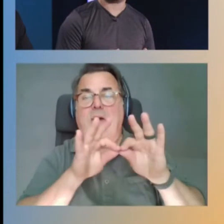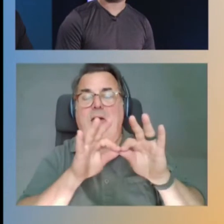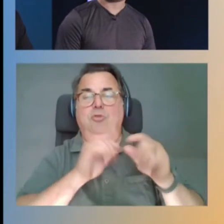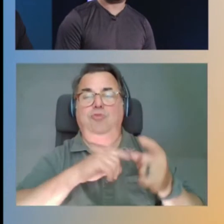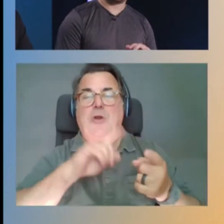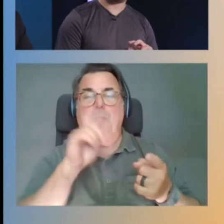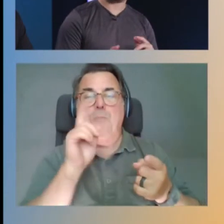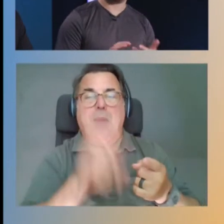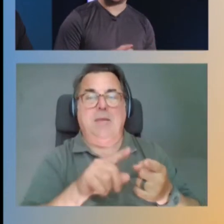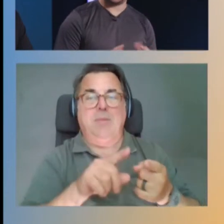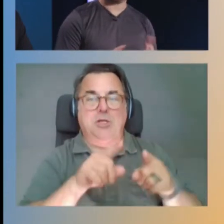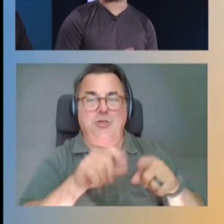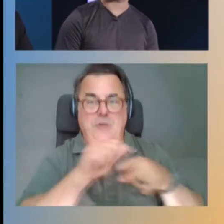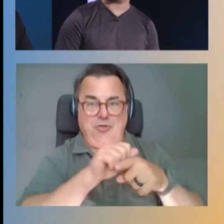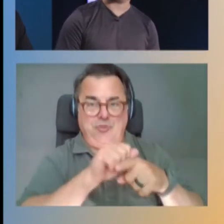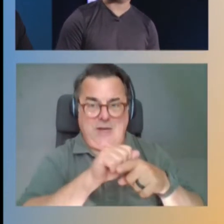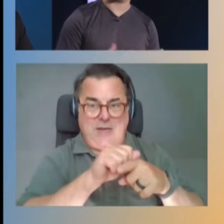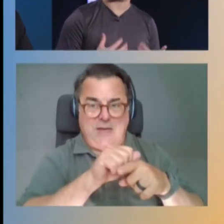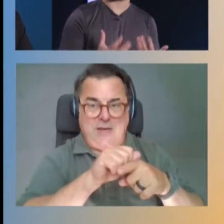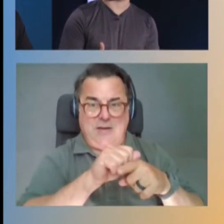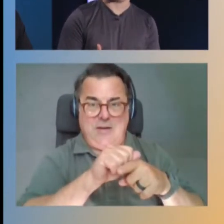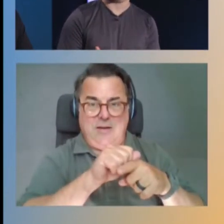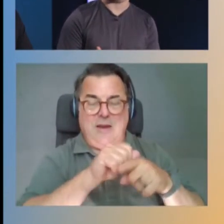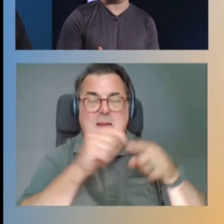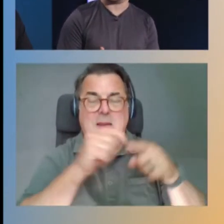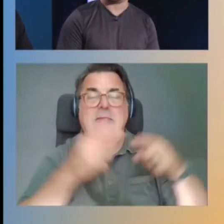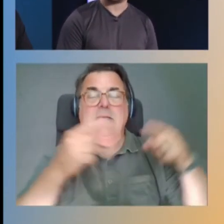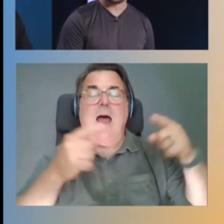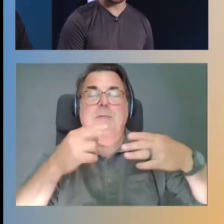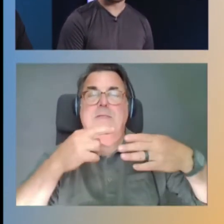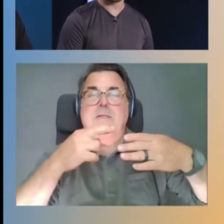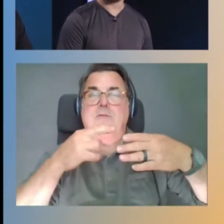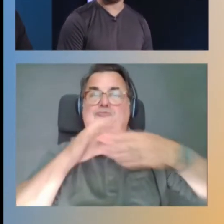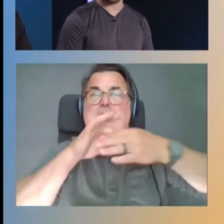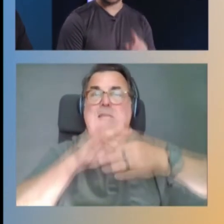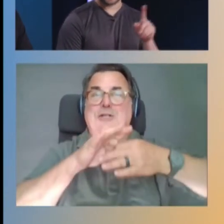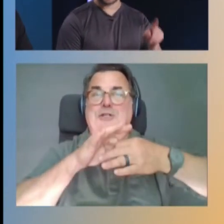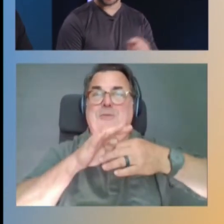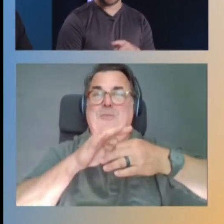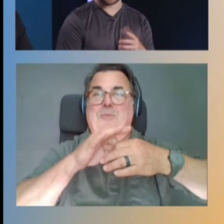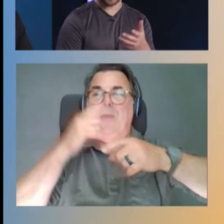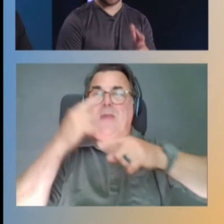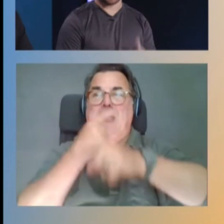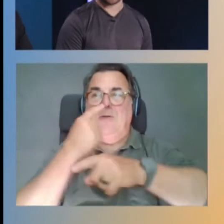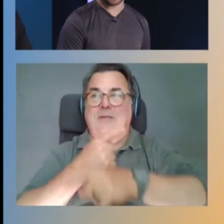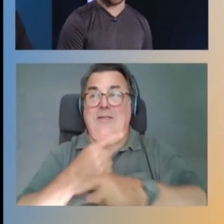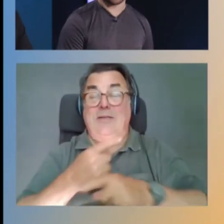And it has a inverse relation to the accuracy of the model. And as you can see, it converges to a value